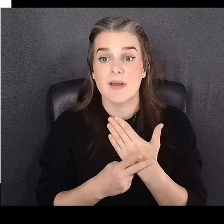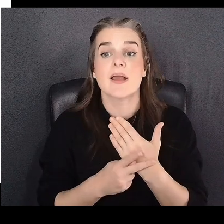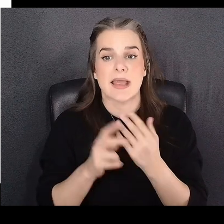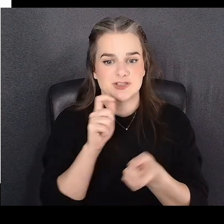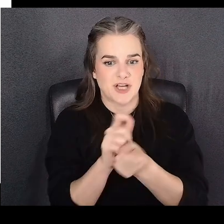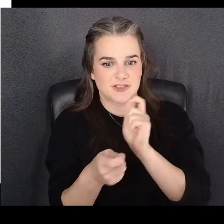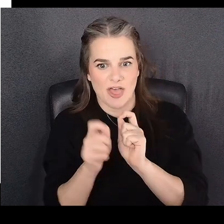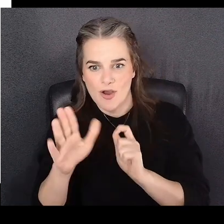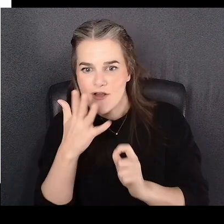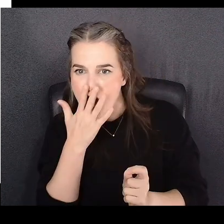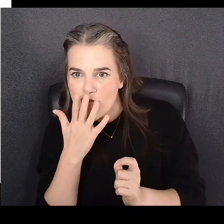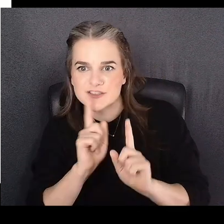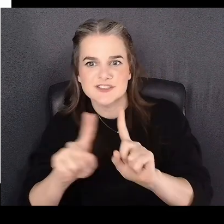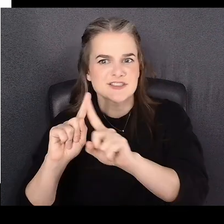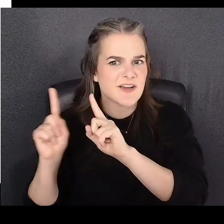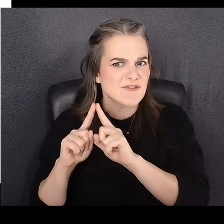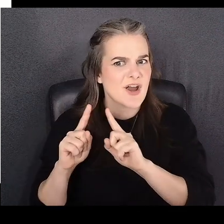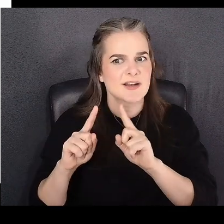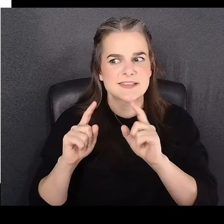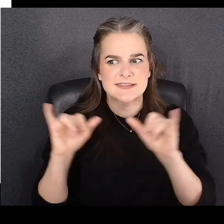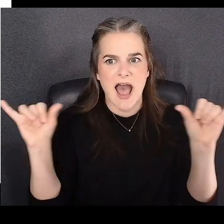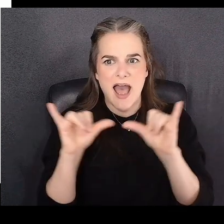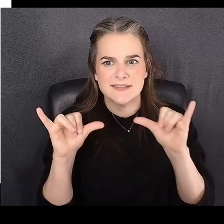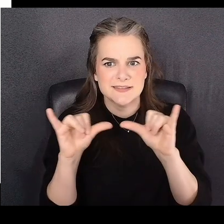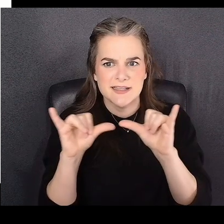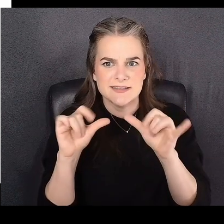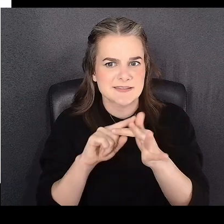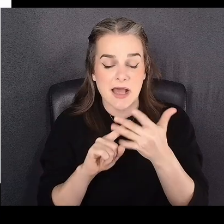And we've actually paired digital art and traditional art,